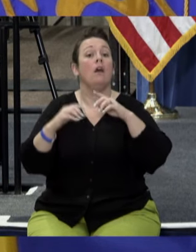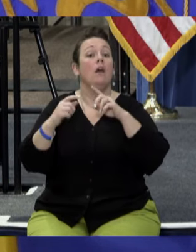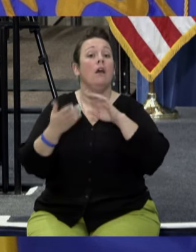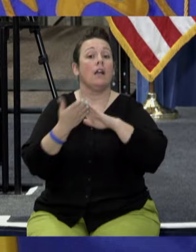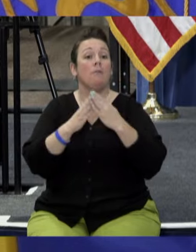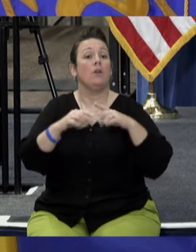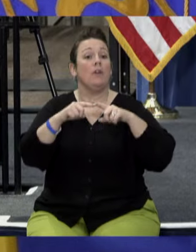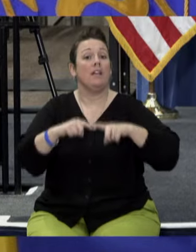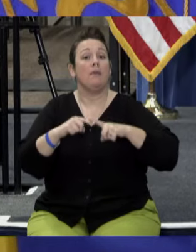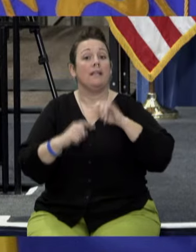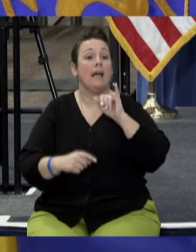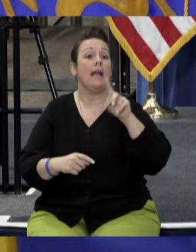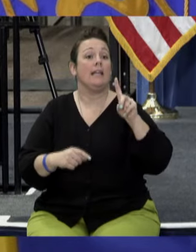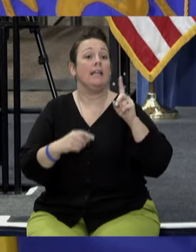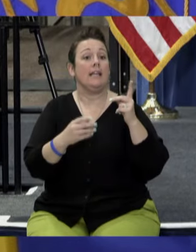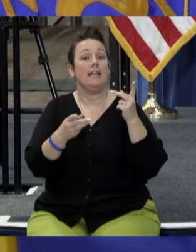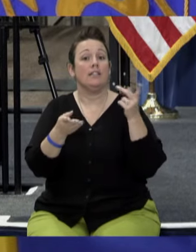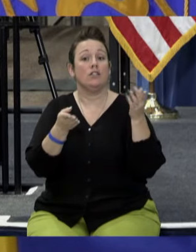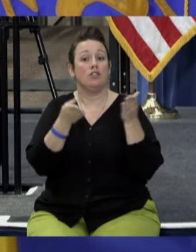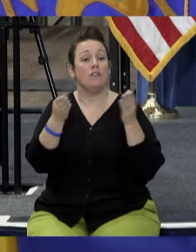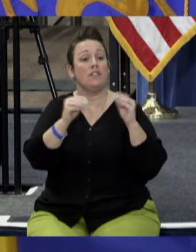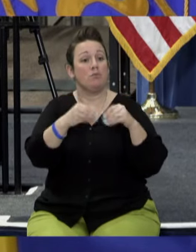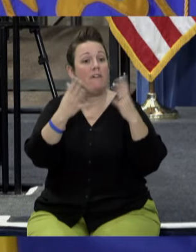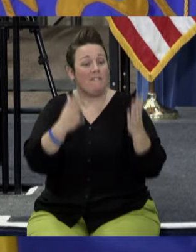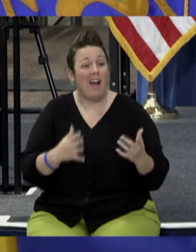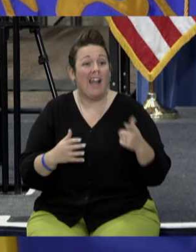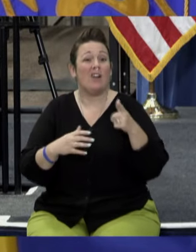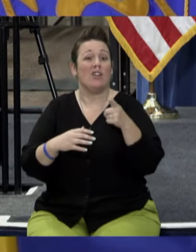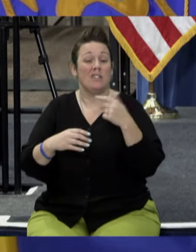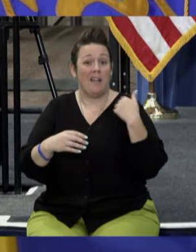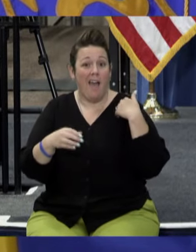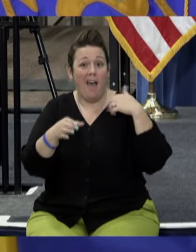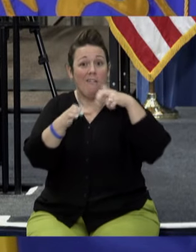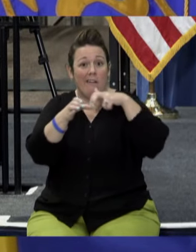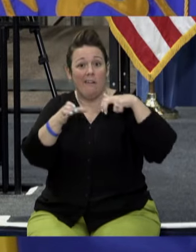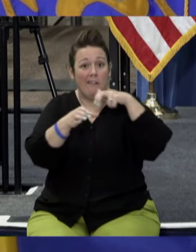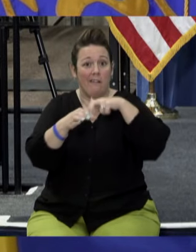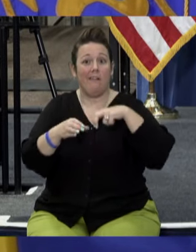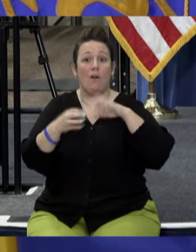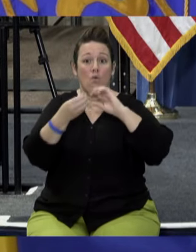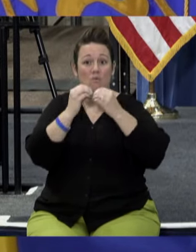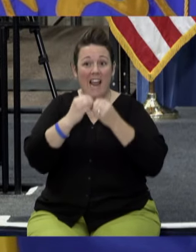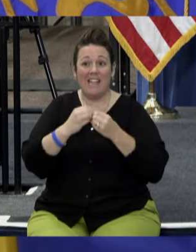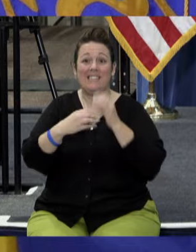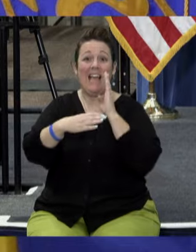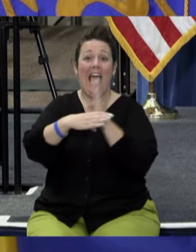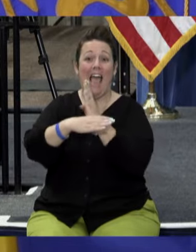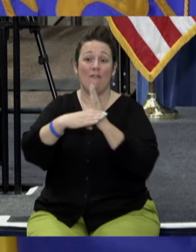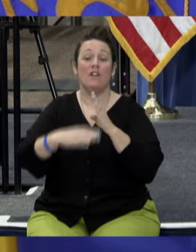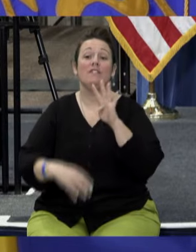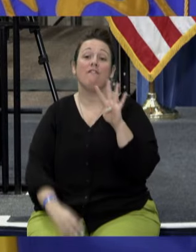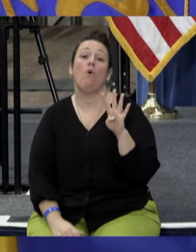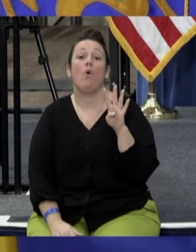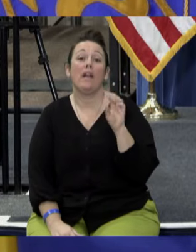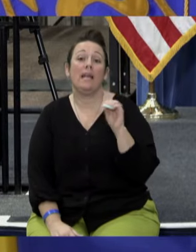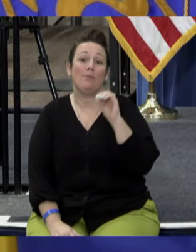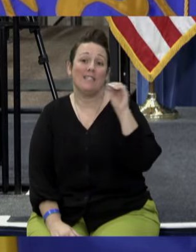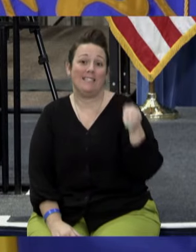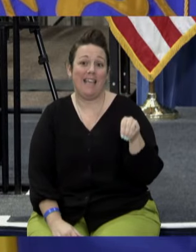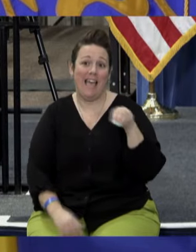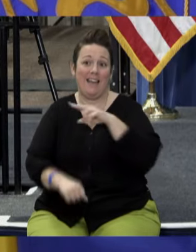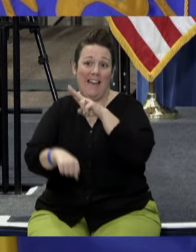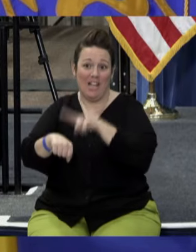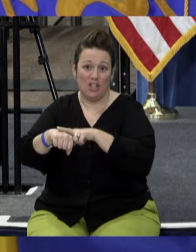experiencing turnover rates averaging 40 percent nationally, while about 15 percent of direct